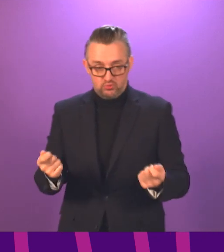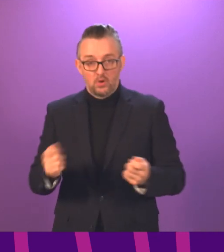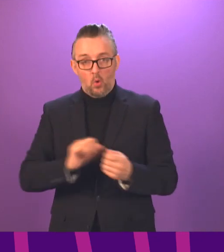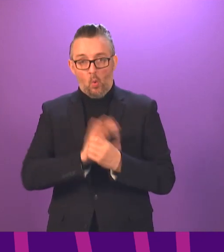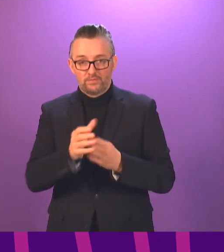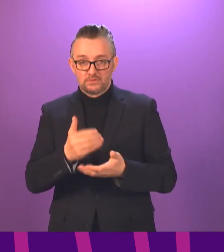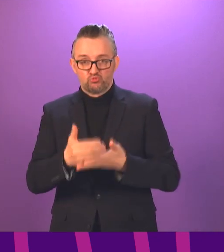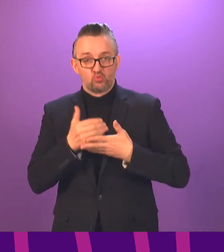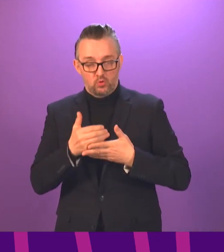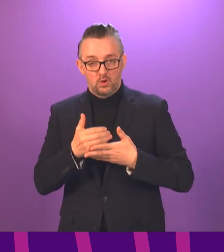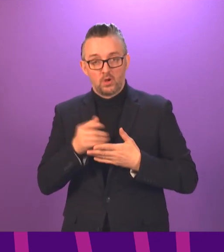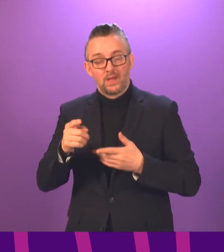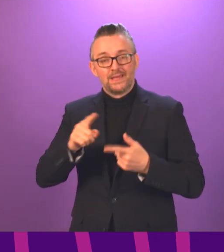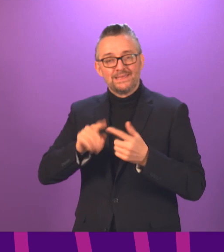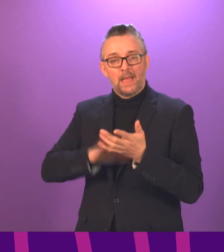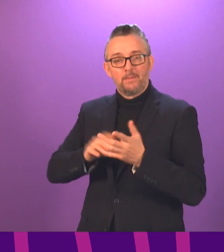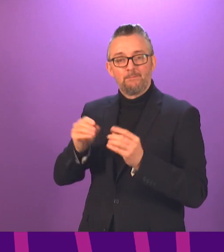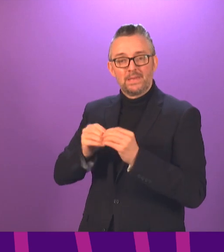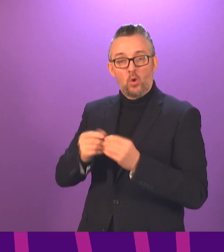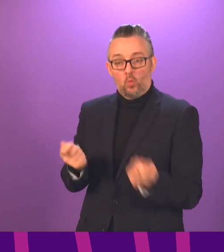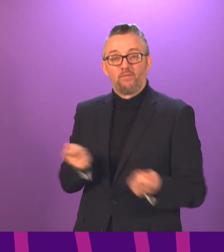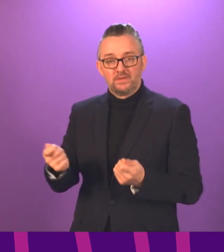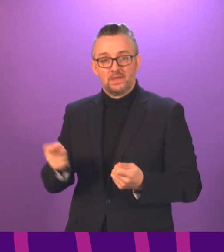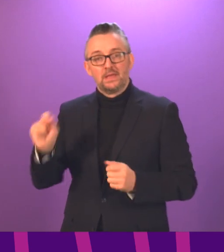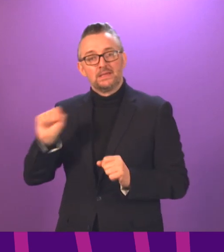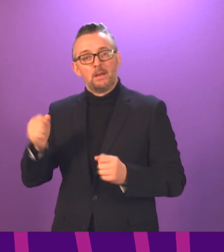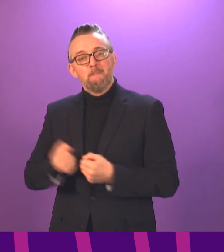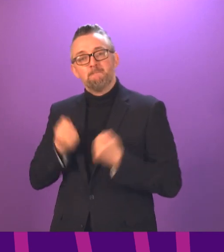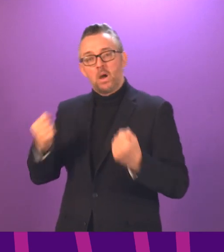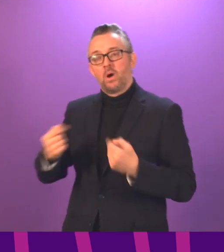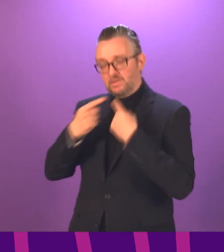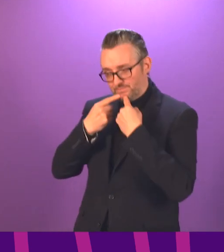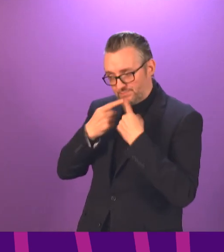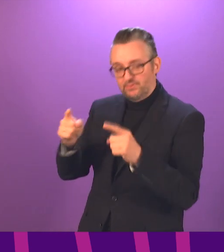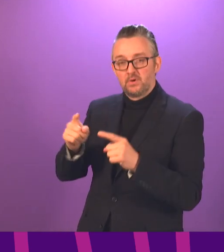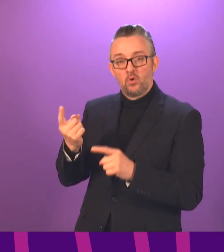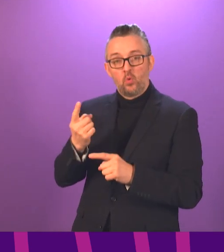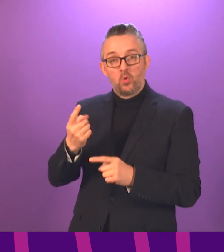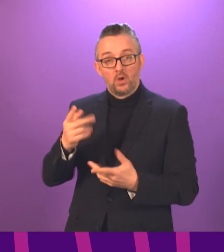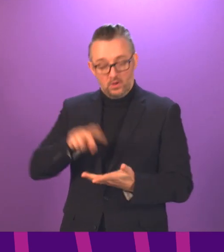convener of the EMB has been exercising his power to issue directions to returning officers—a power